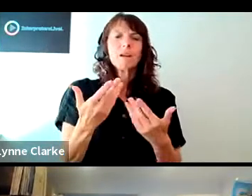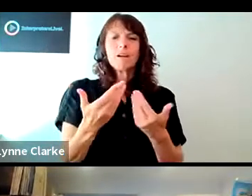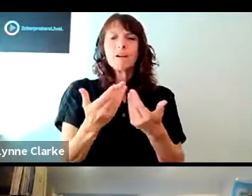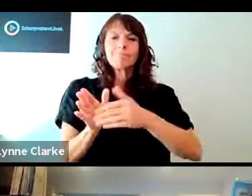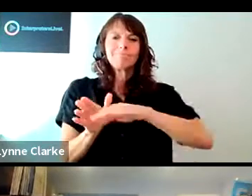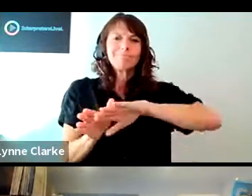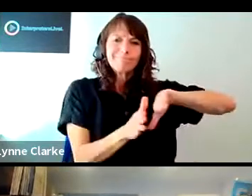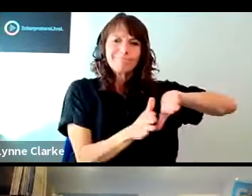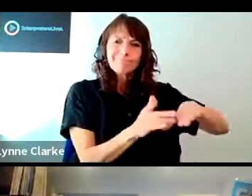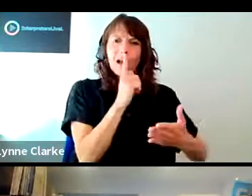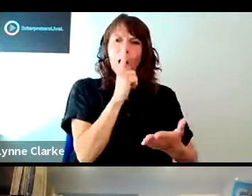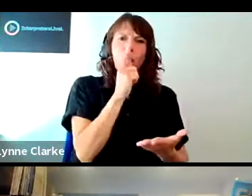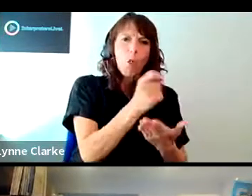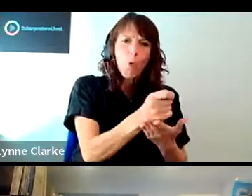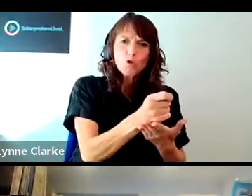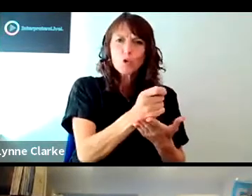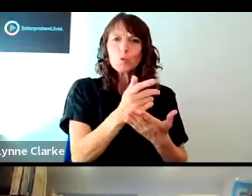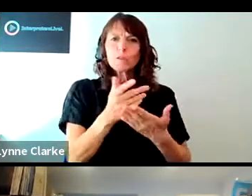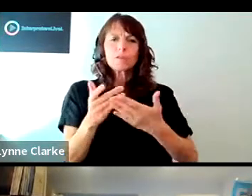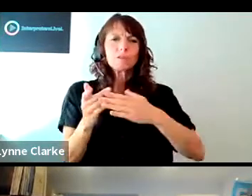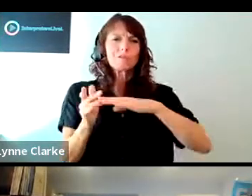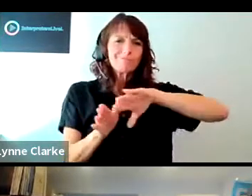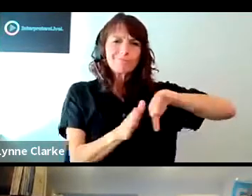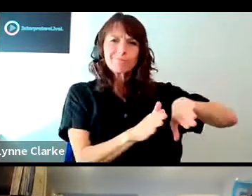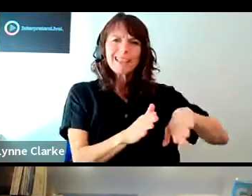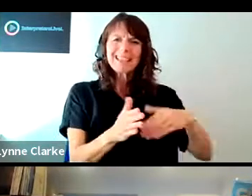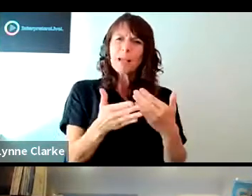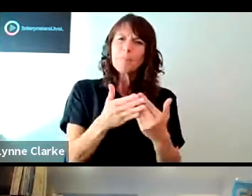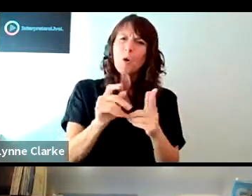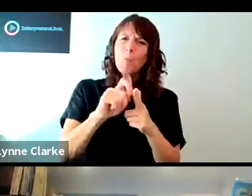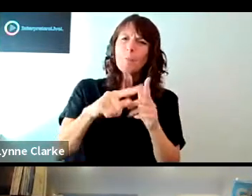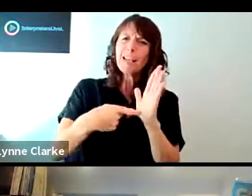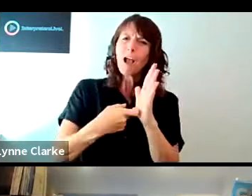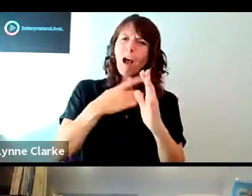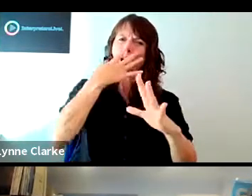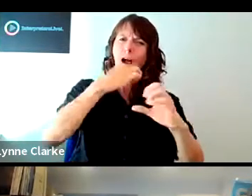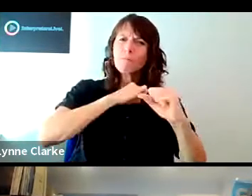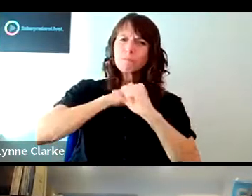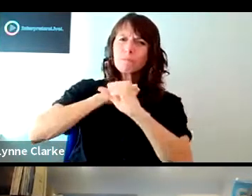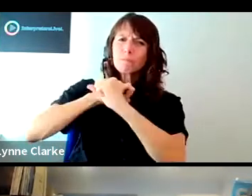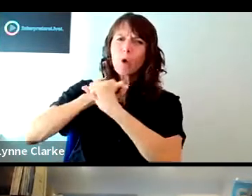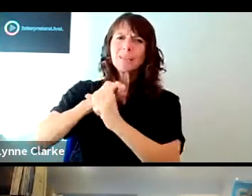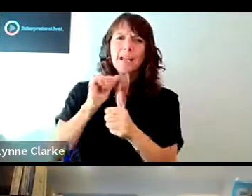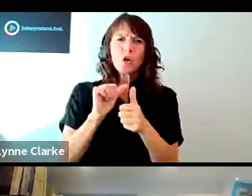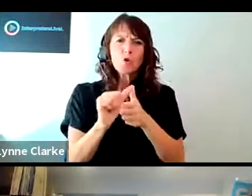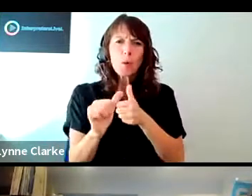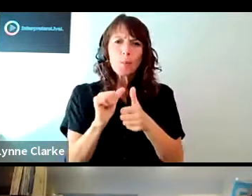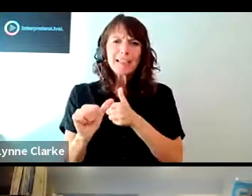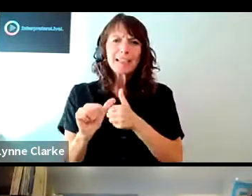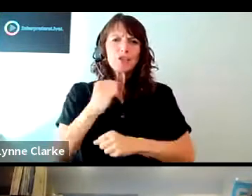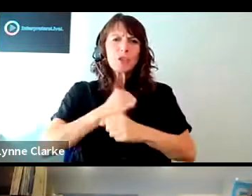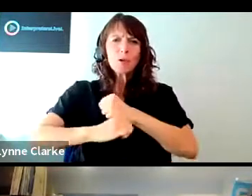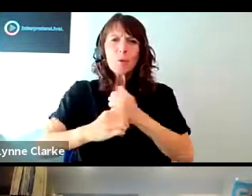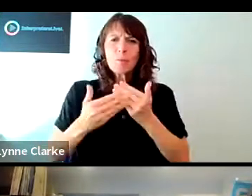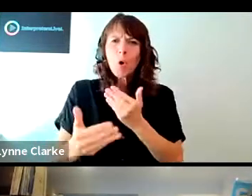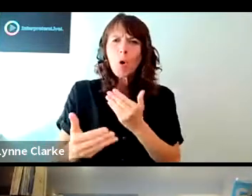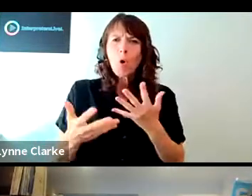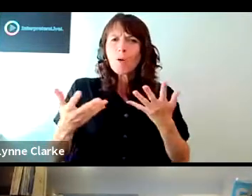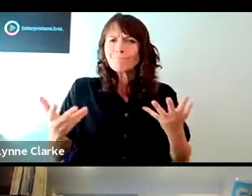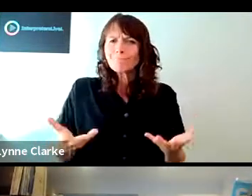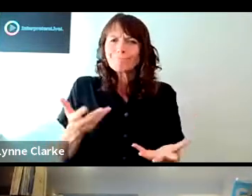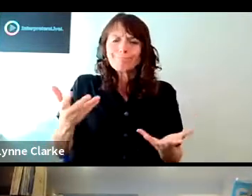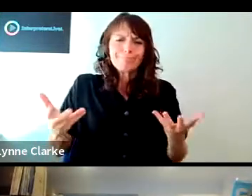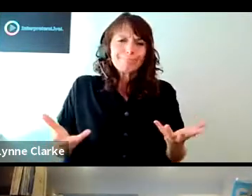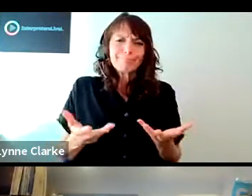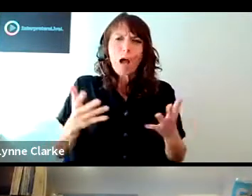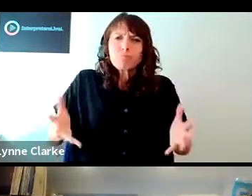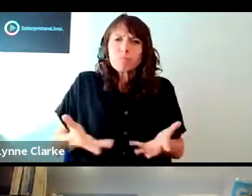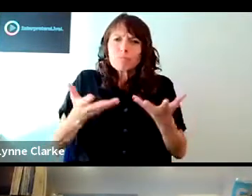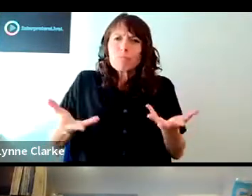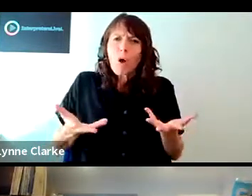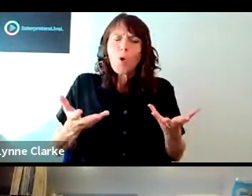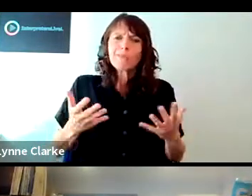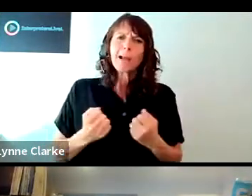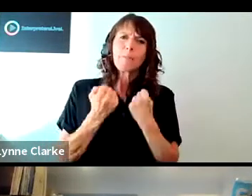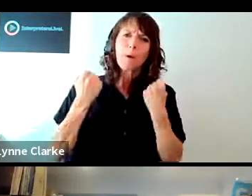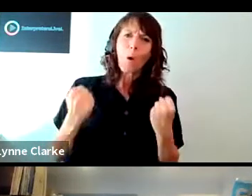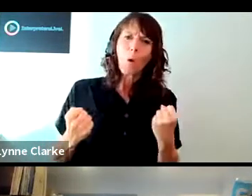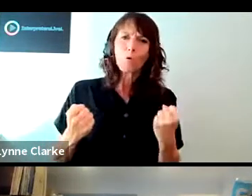for it to be more the PR side of it for companies to be, holden to be more accessible.